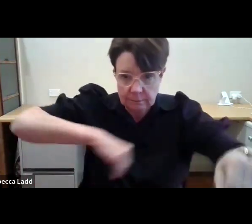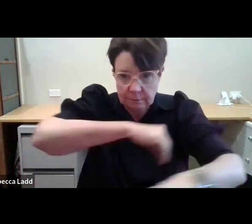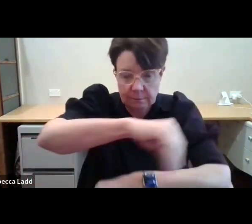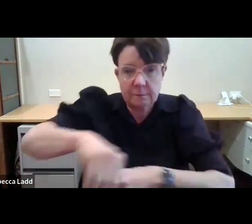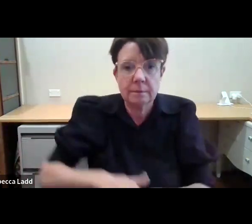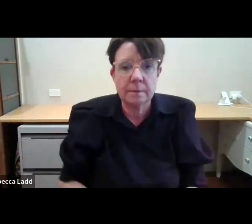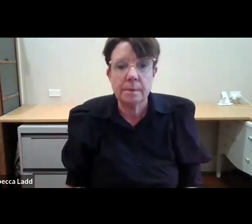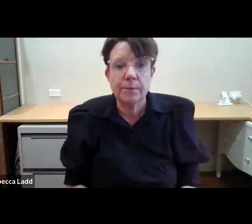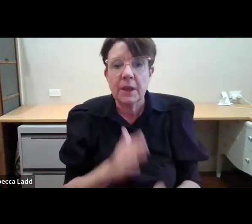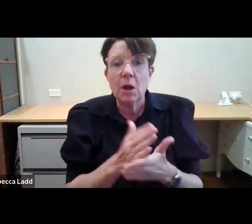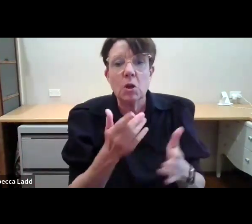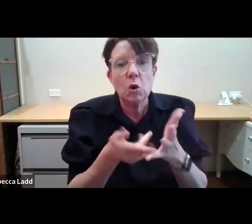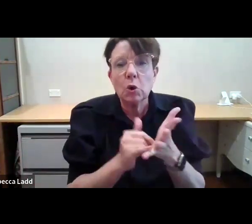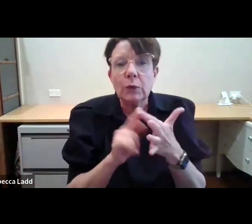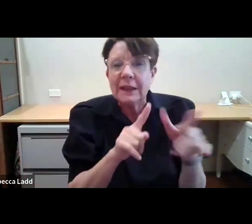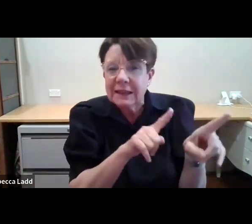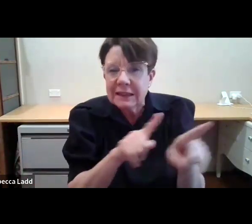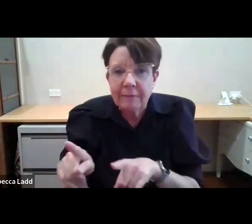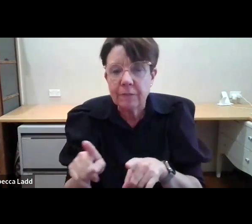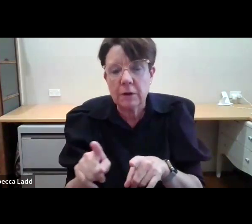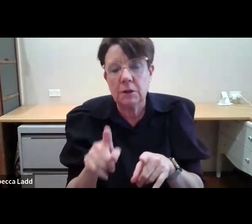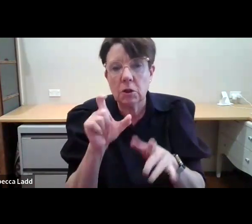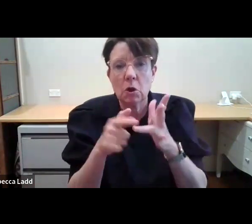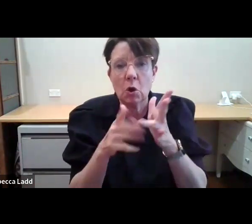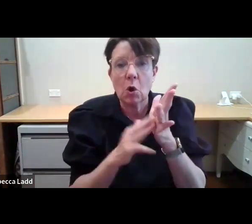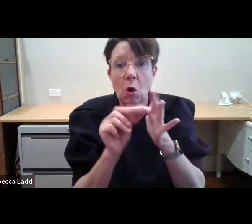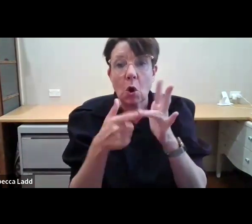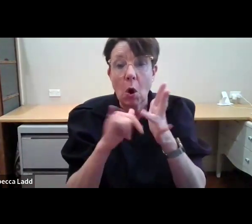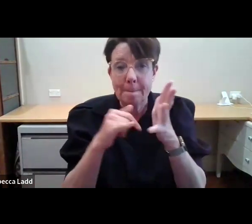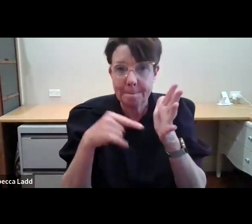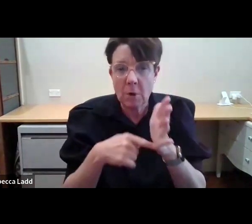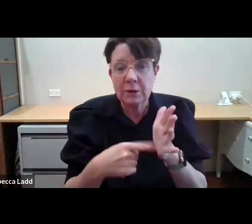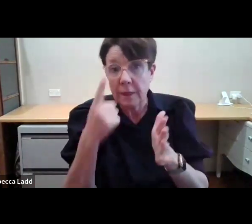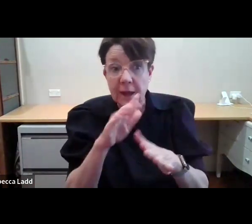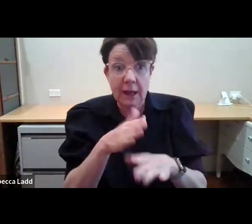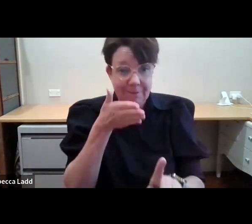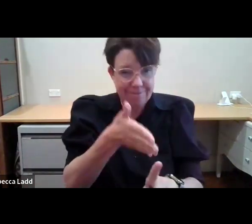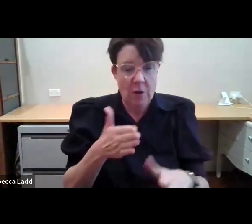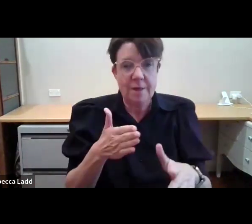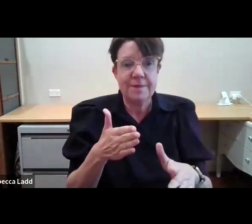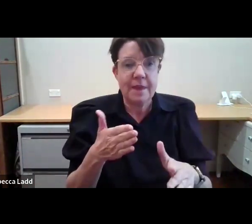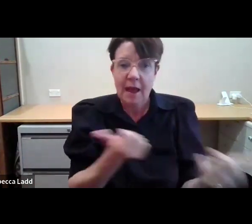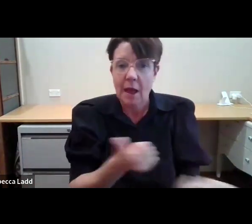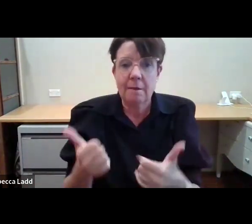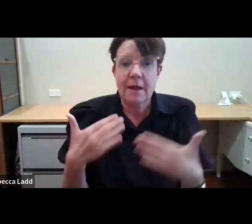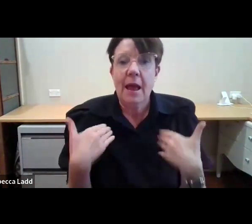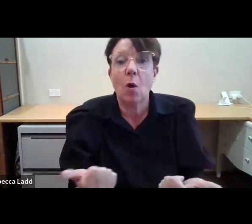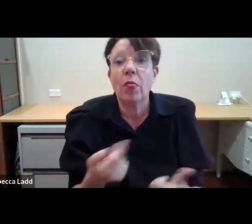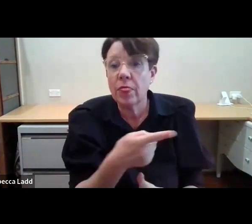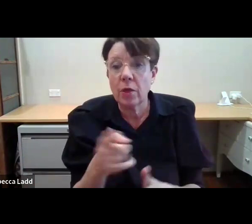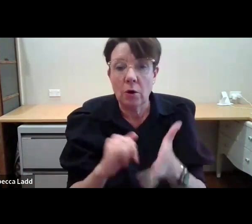while you are using to grow food or whatever you are growing. The key point to that is diversity, and I